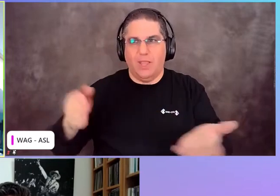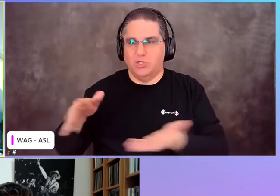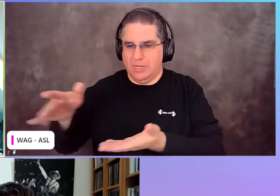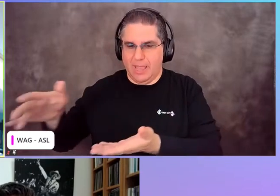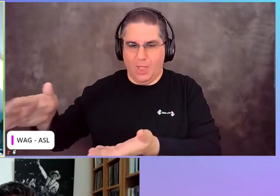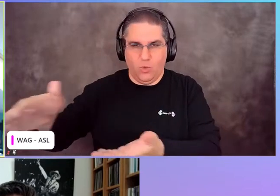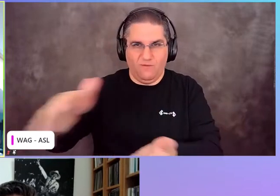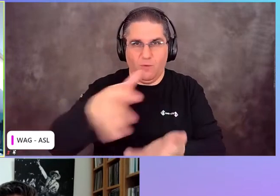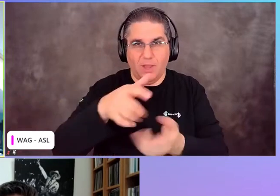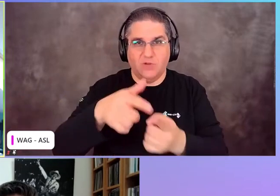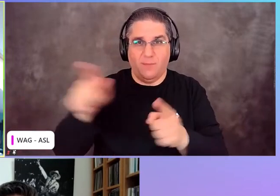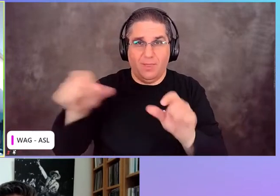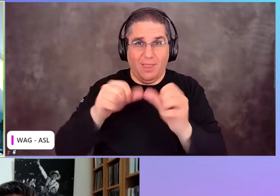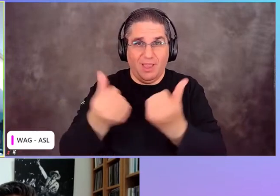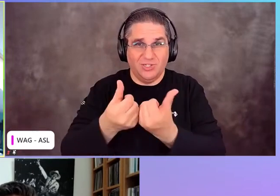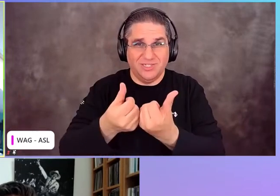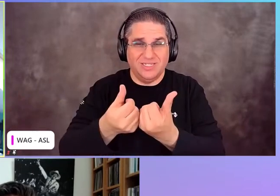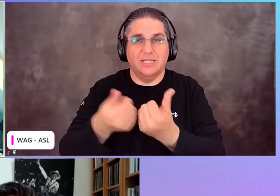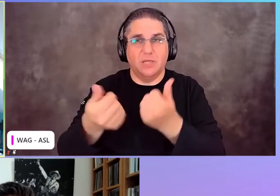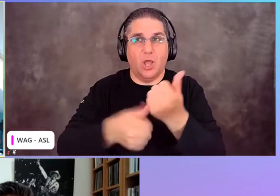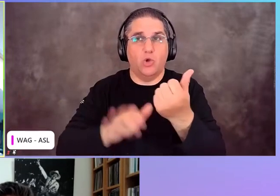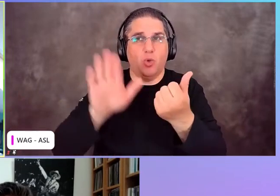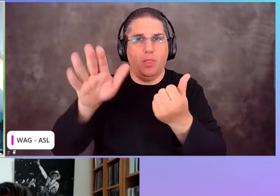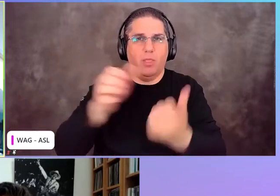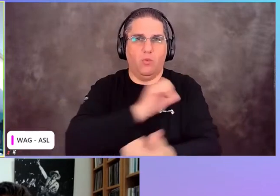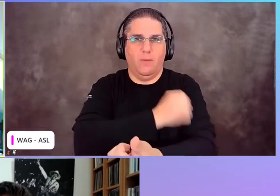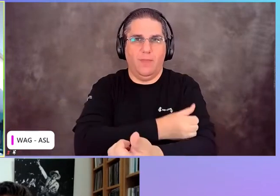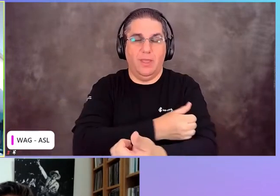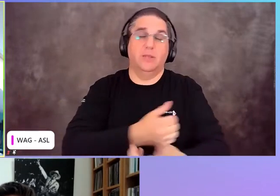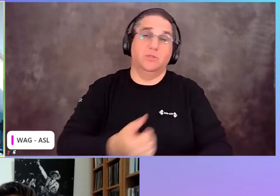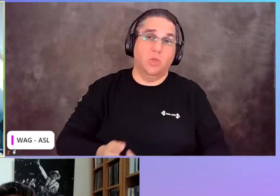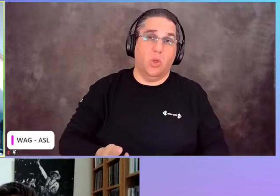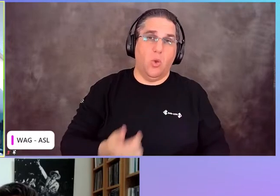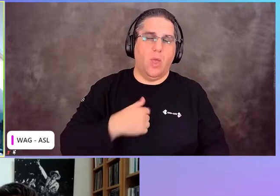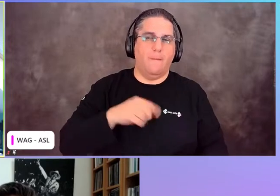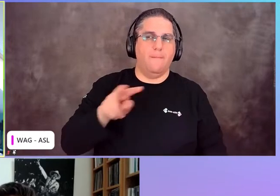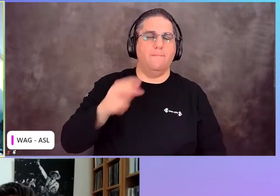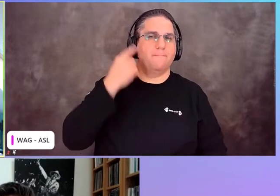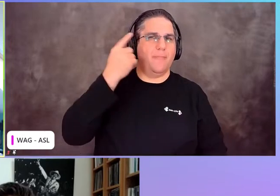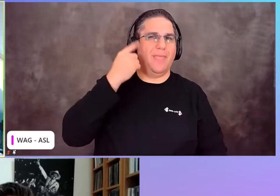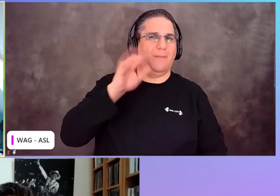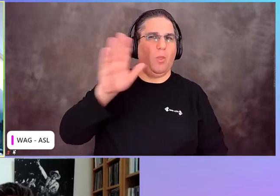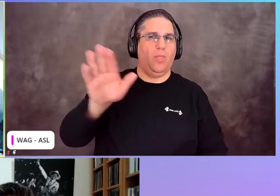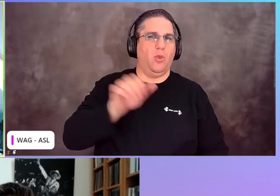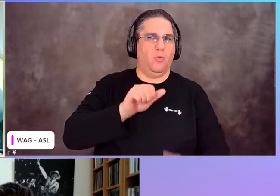hierarchy, every government department sends out